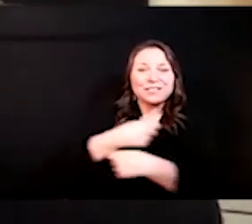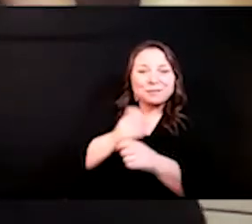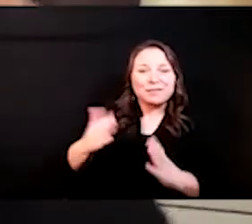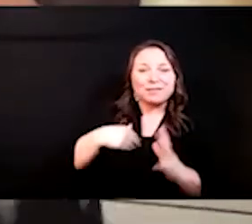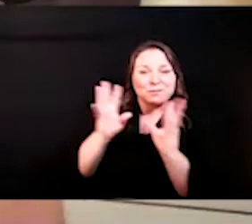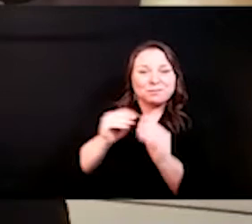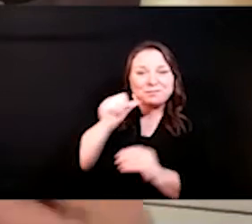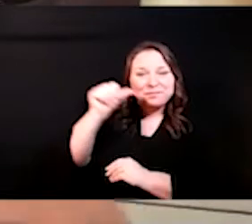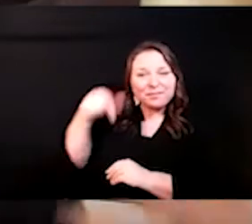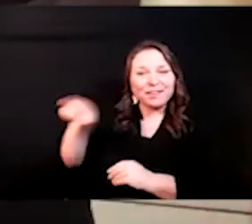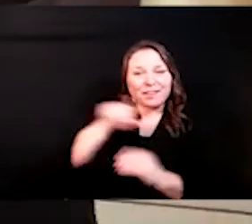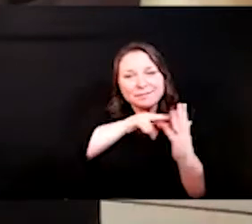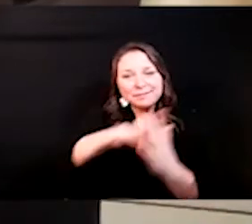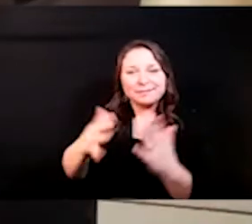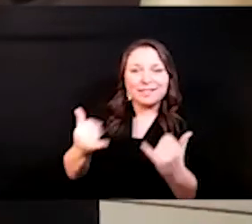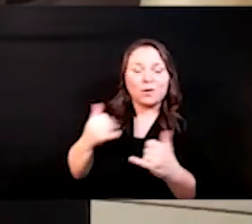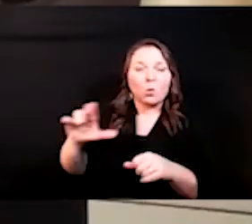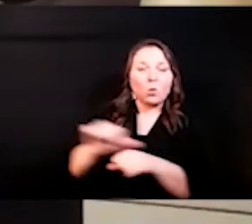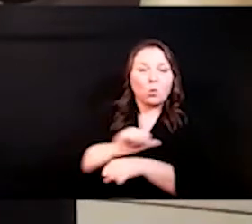MAKERS. IT SEEMS LIKE THEY HAVE THOSE STUDIES IN THE